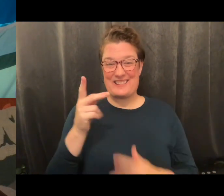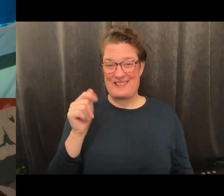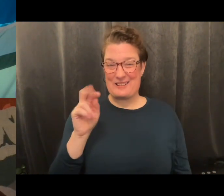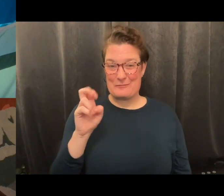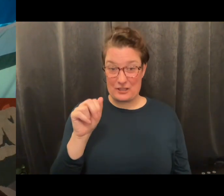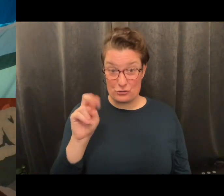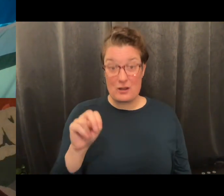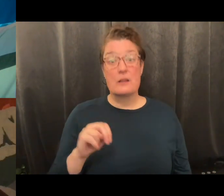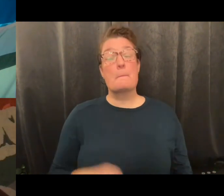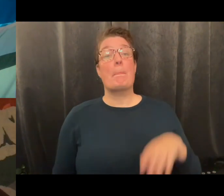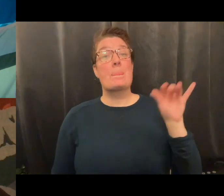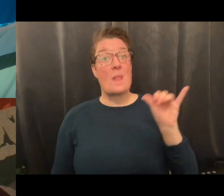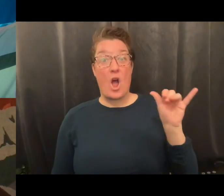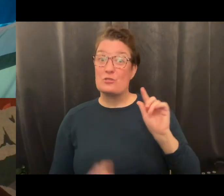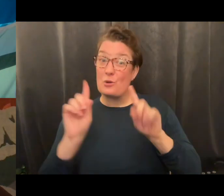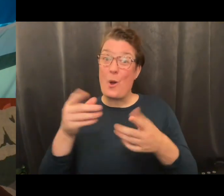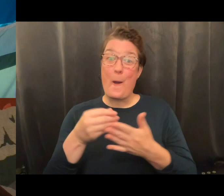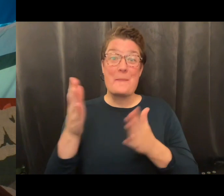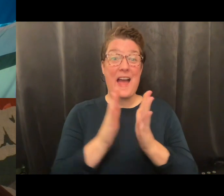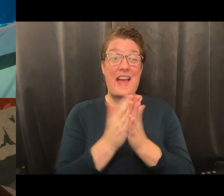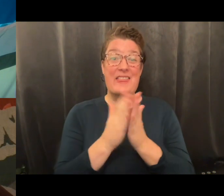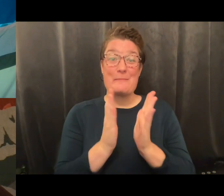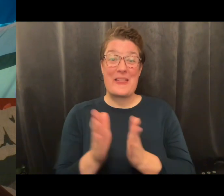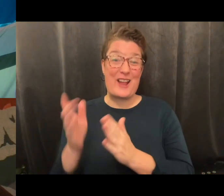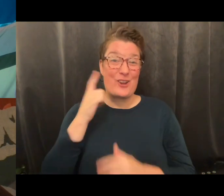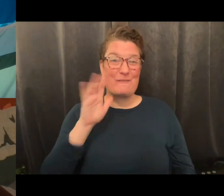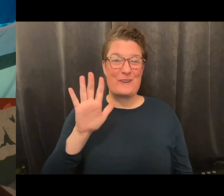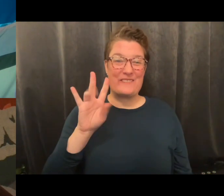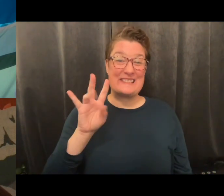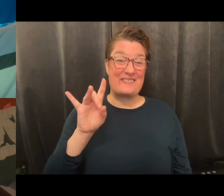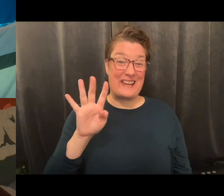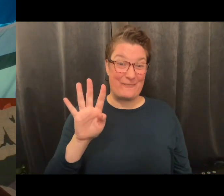It is now up for presale and will be to you in time for Rosh Hashanah.